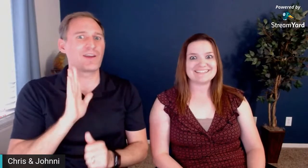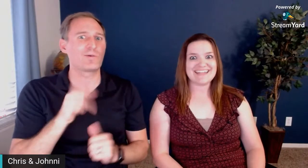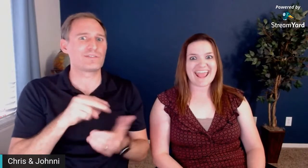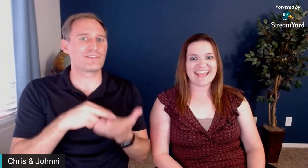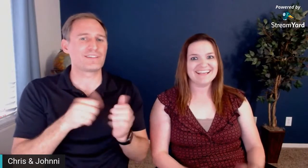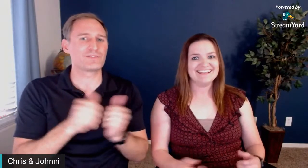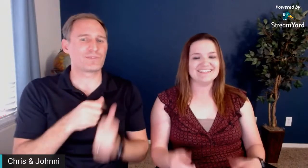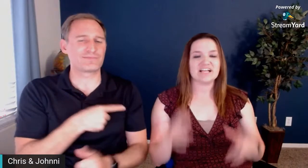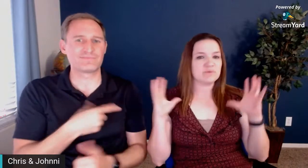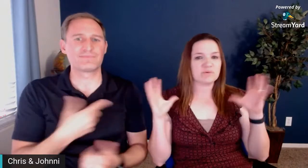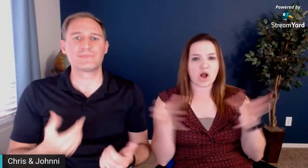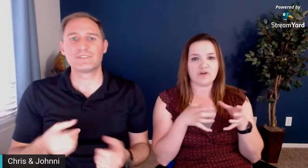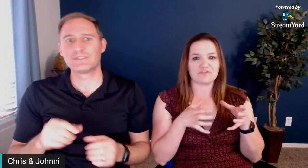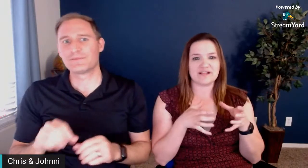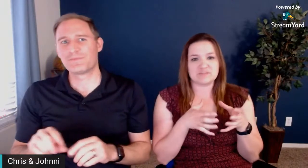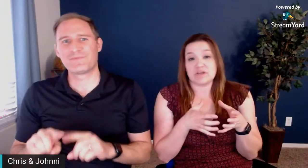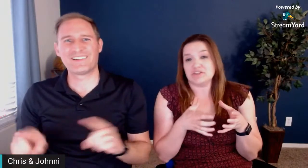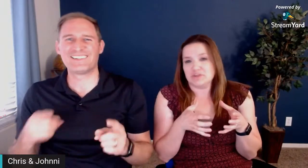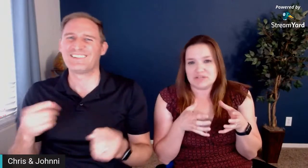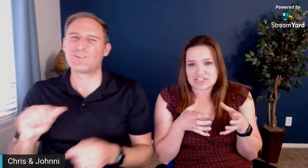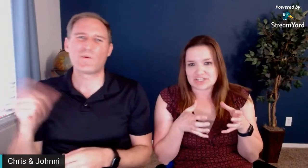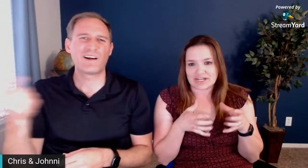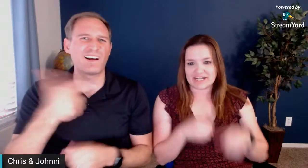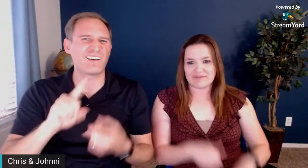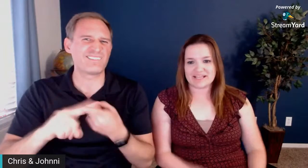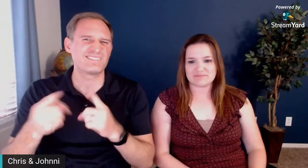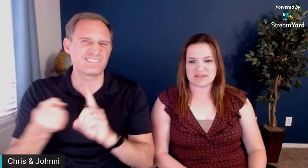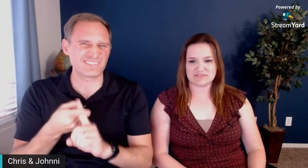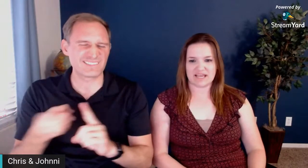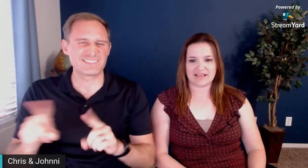today luckily we were all friends we all knew each other anyways but he was like